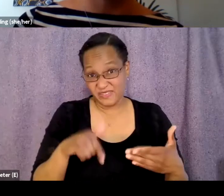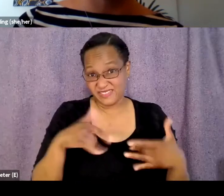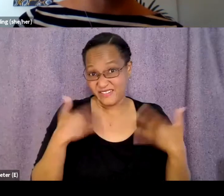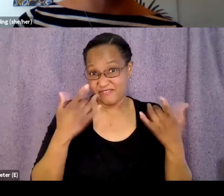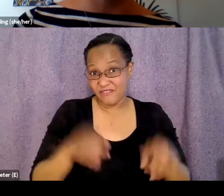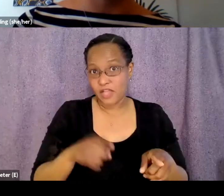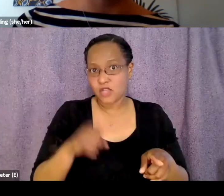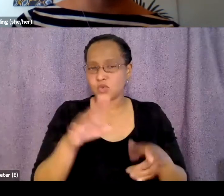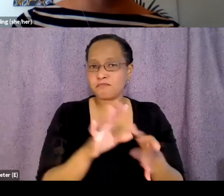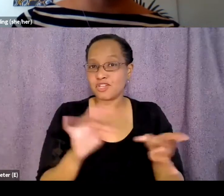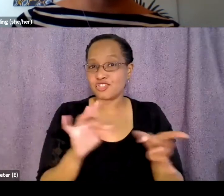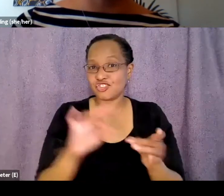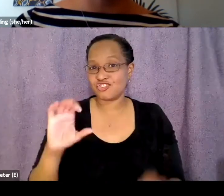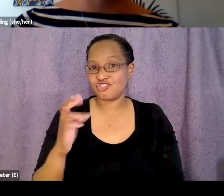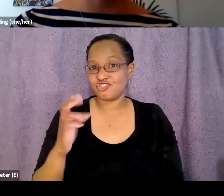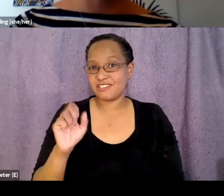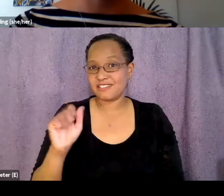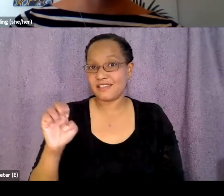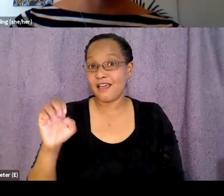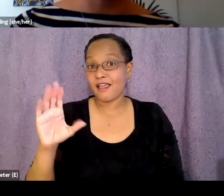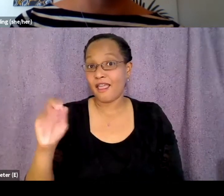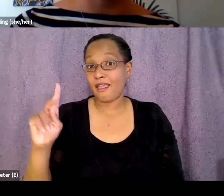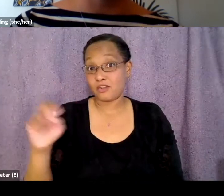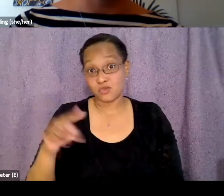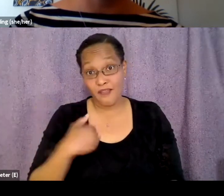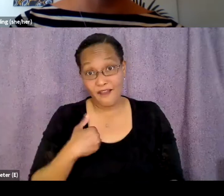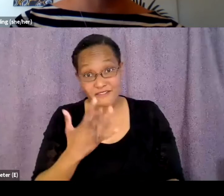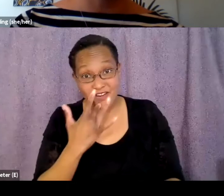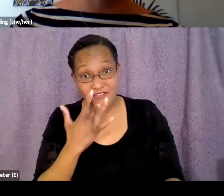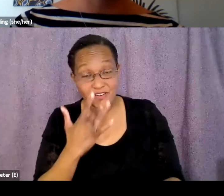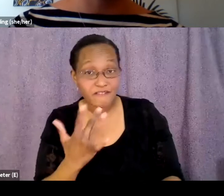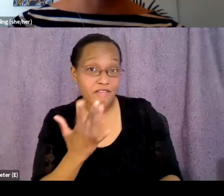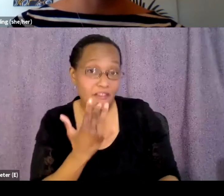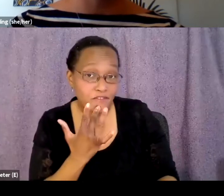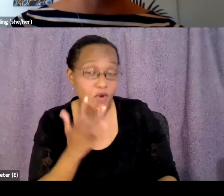you have a favorite cheesecake flavor or a favorite place to get cheesecake from.